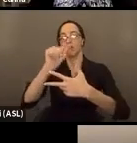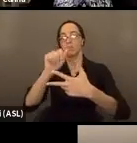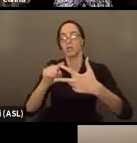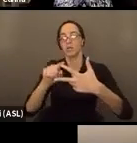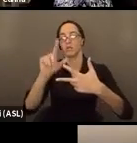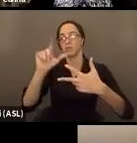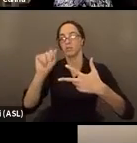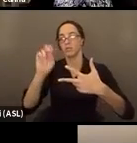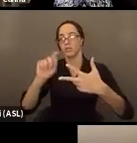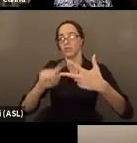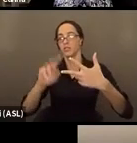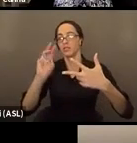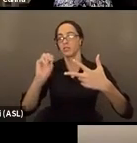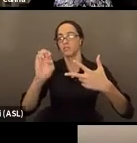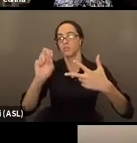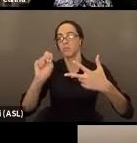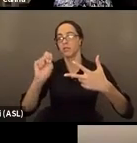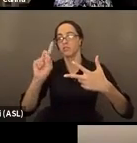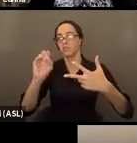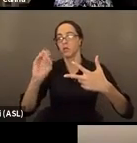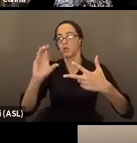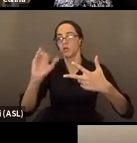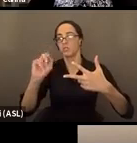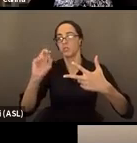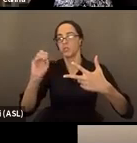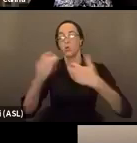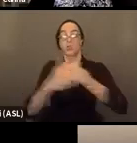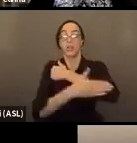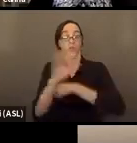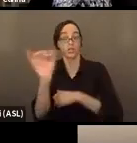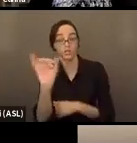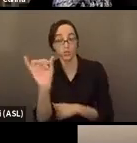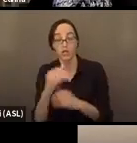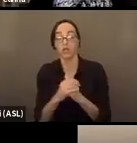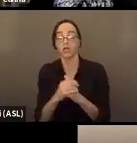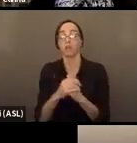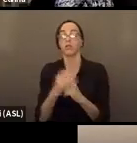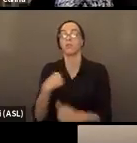and some of our services we offer benefits counseling that's have anything to do with